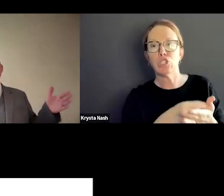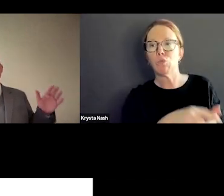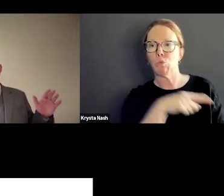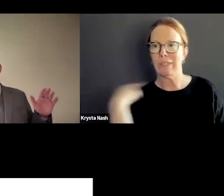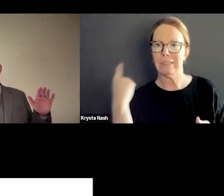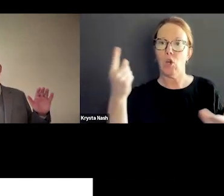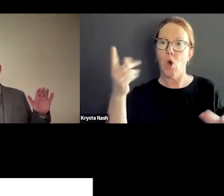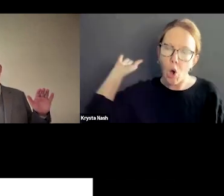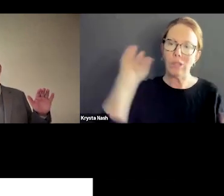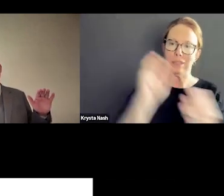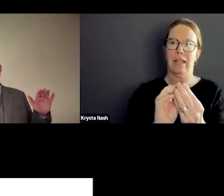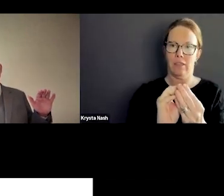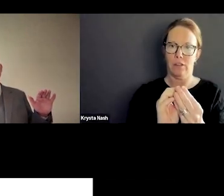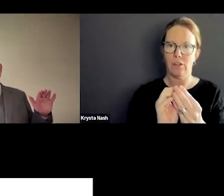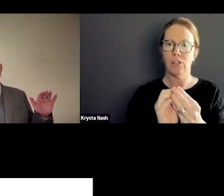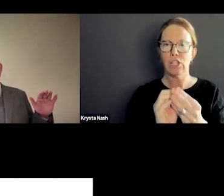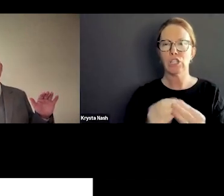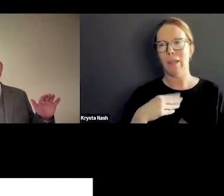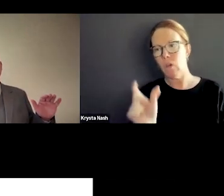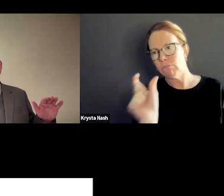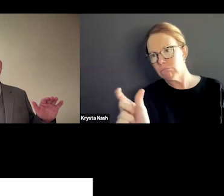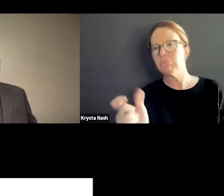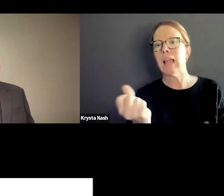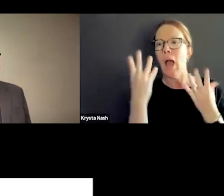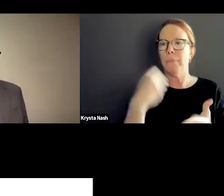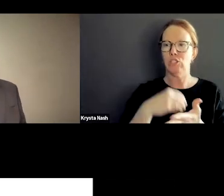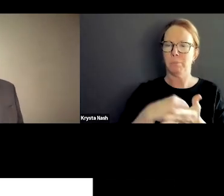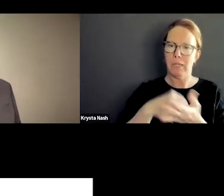So we had an open numeric response and they can say how much money in total. They gambled with.